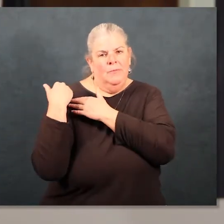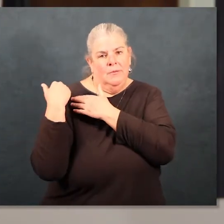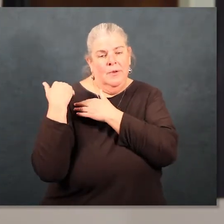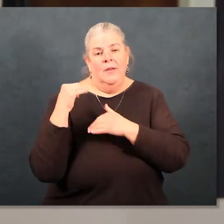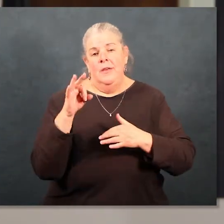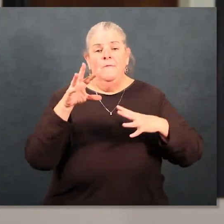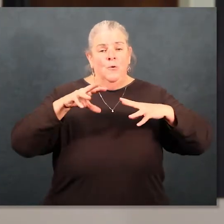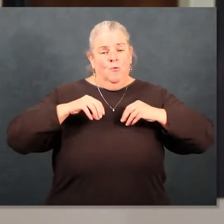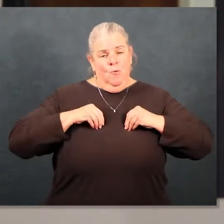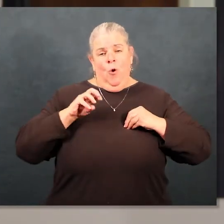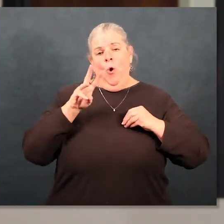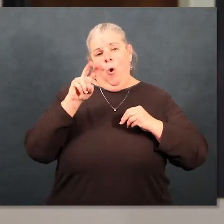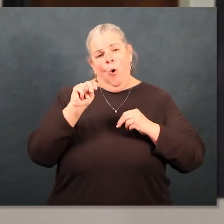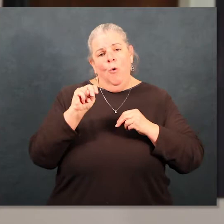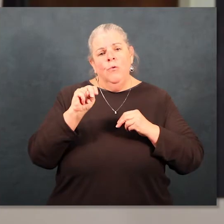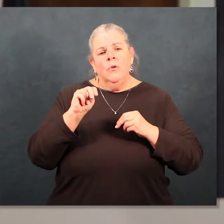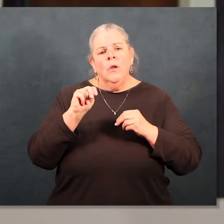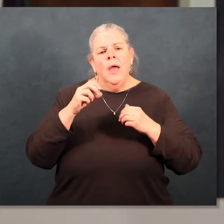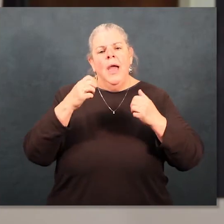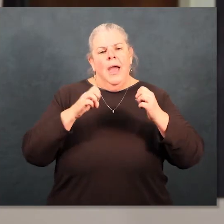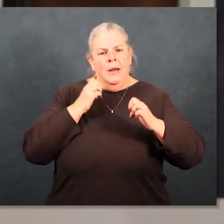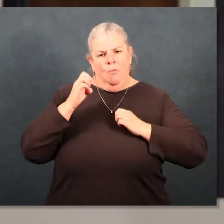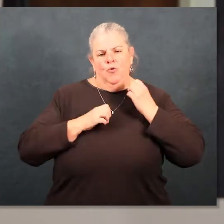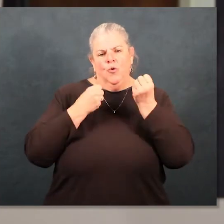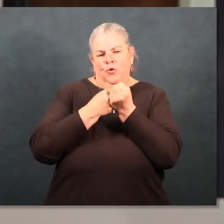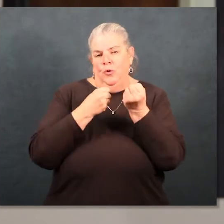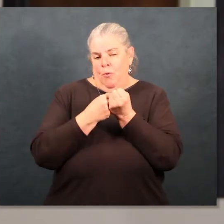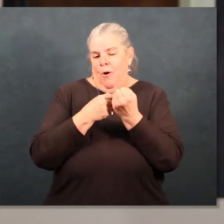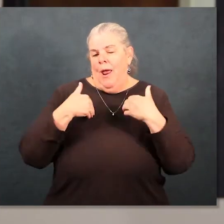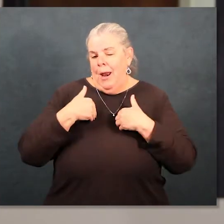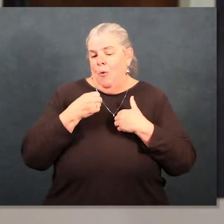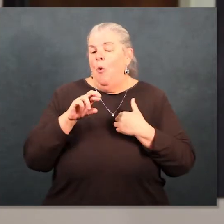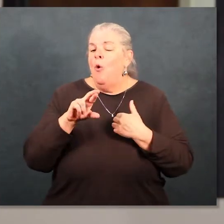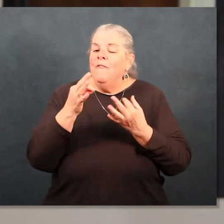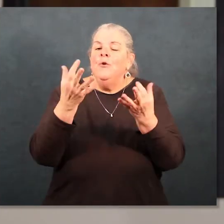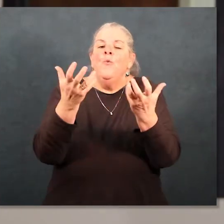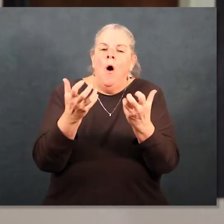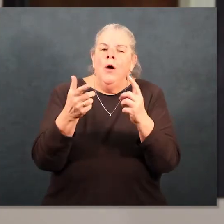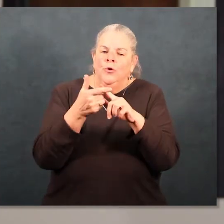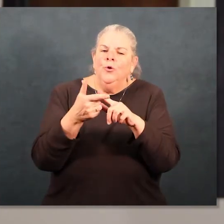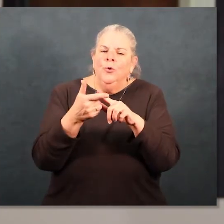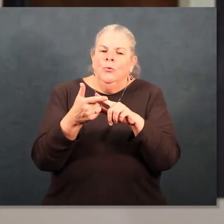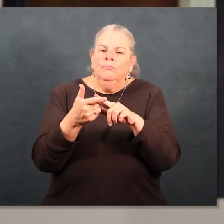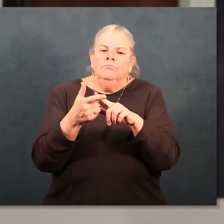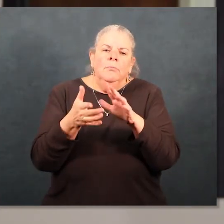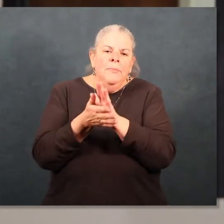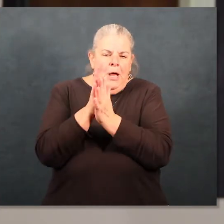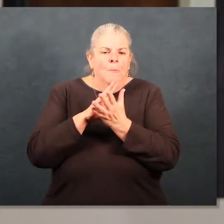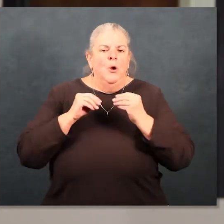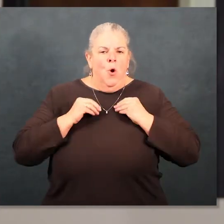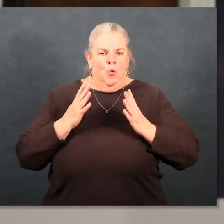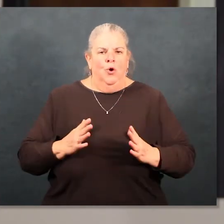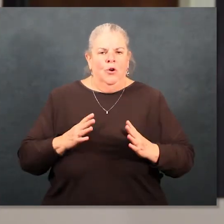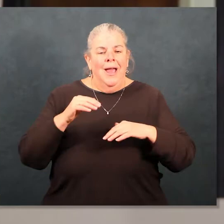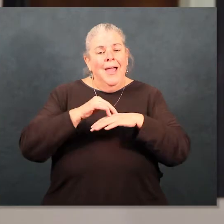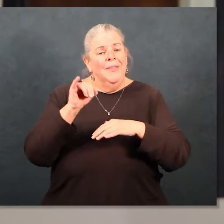an emotional support animal or if you want to own one. At The Independence Center, we are really passionate about